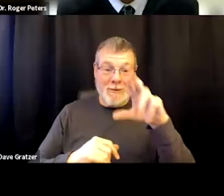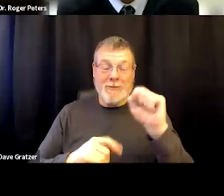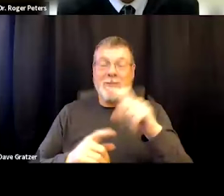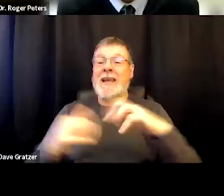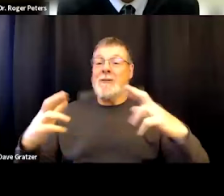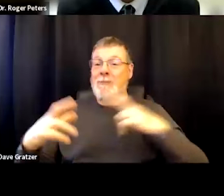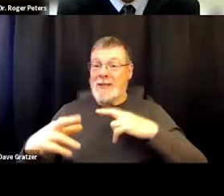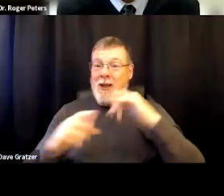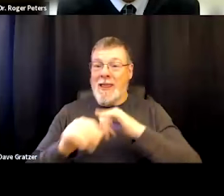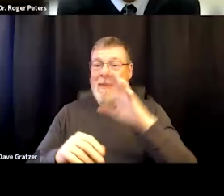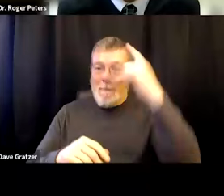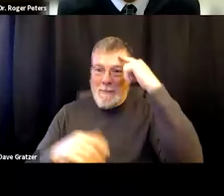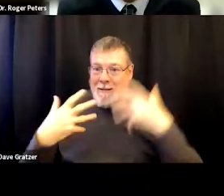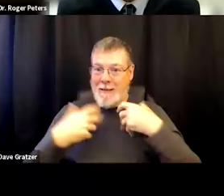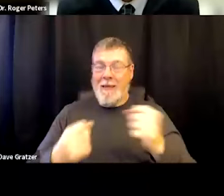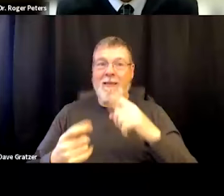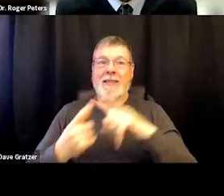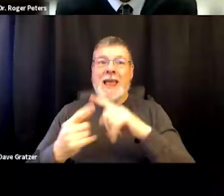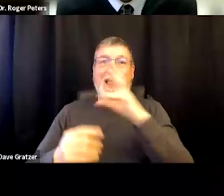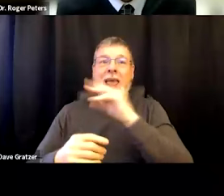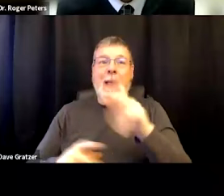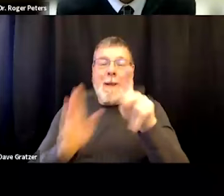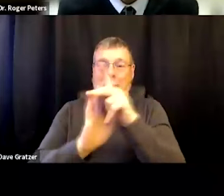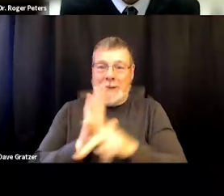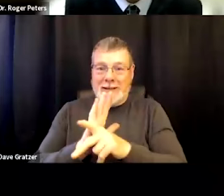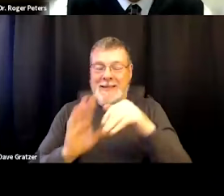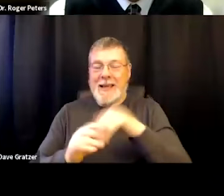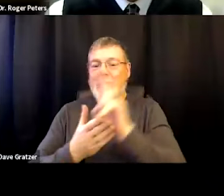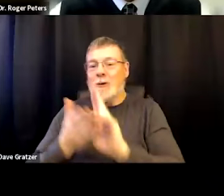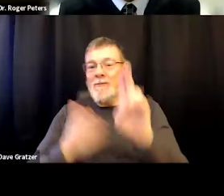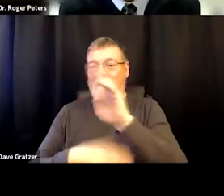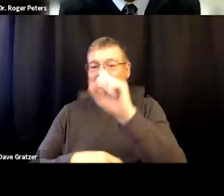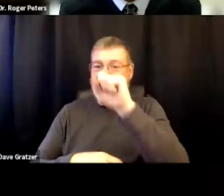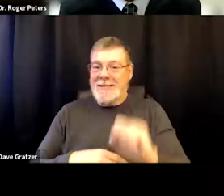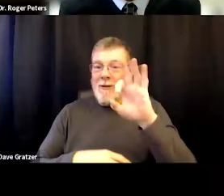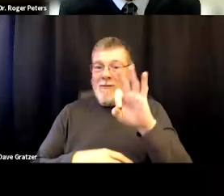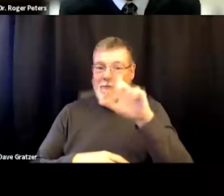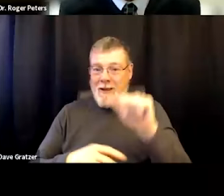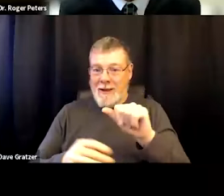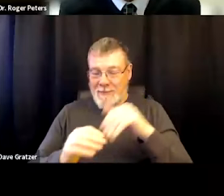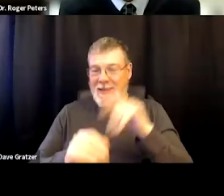at the Department of Mental Health Law and Policy at the University of South Florida in Tampa, Florida.